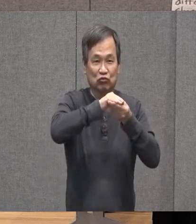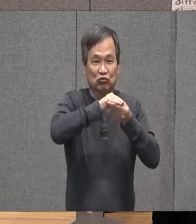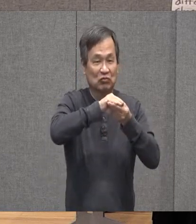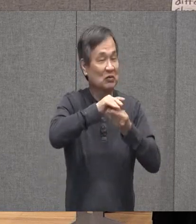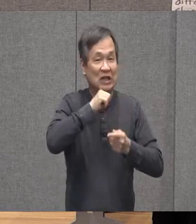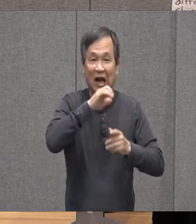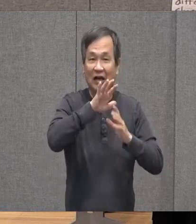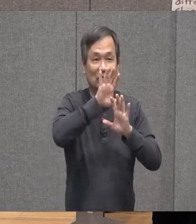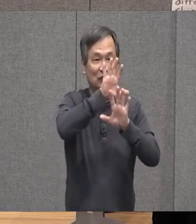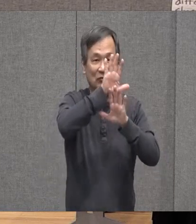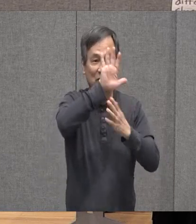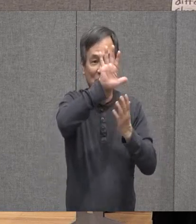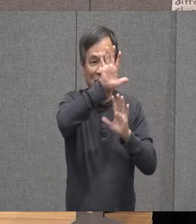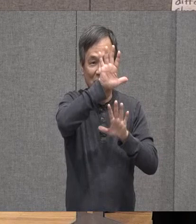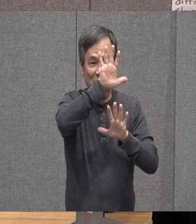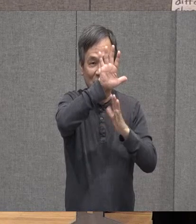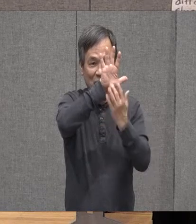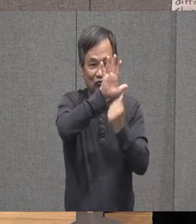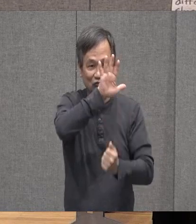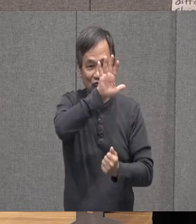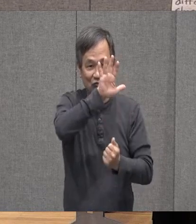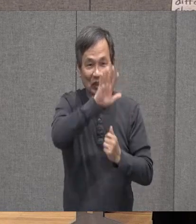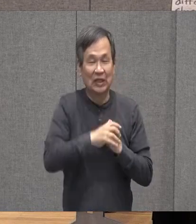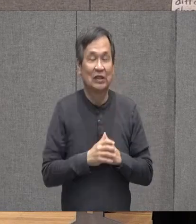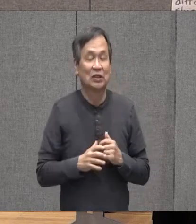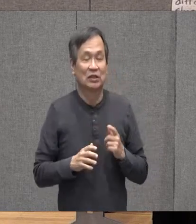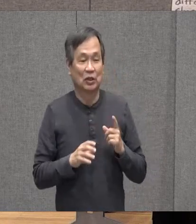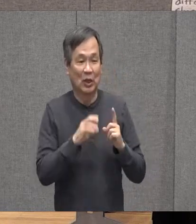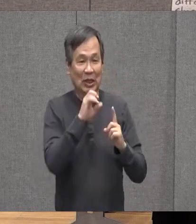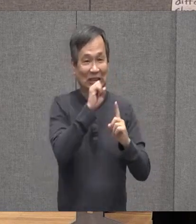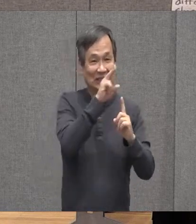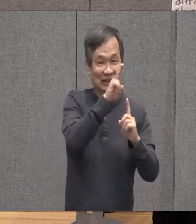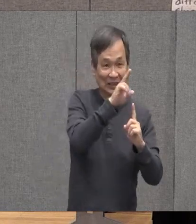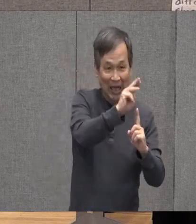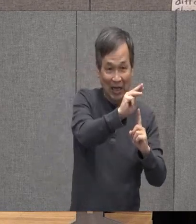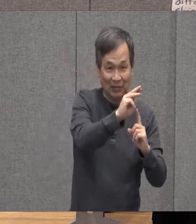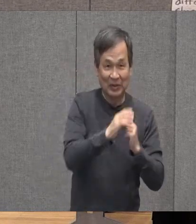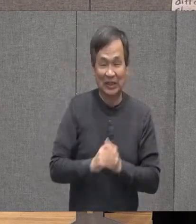and whoever has the greater sum is gonna be the one that wins.